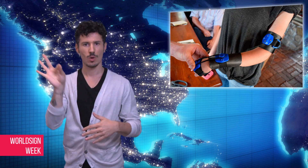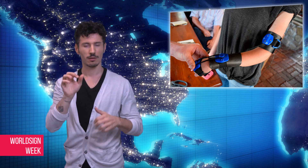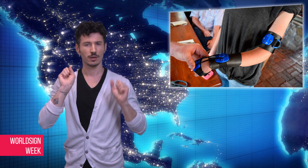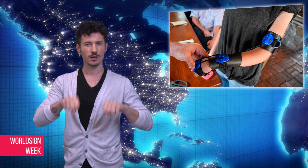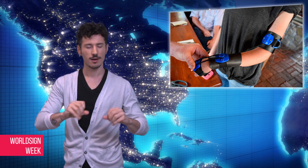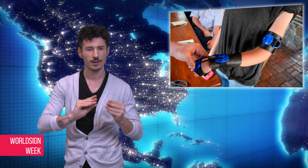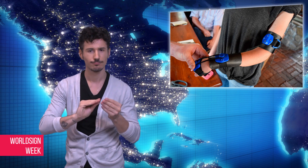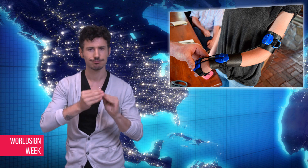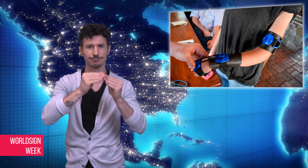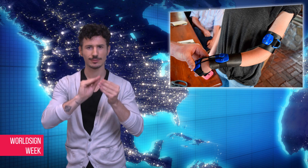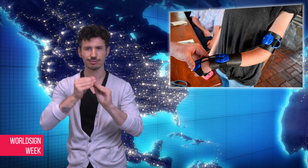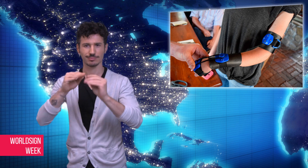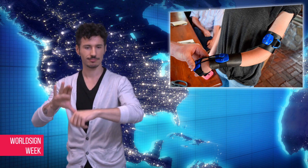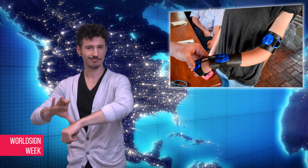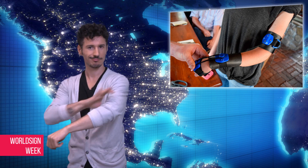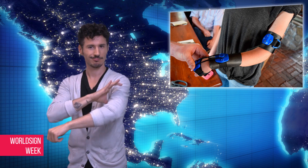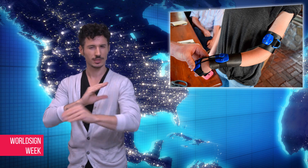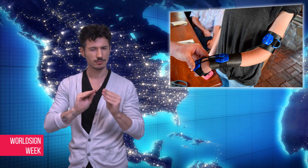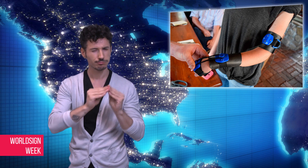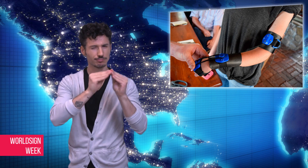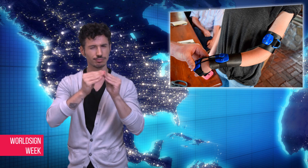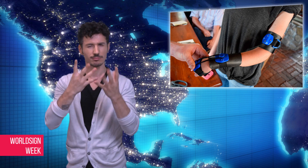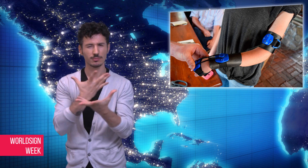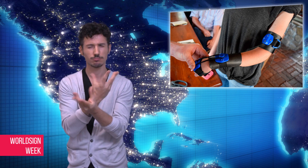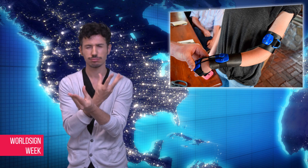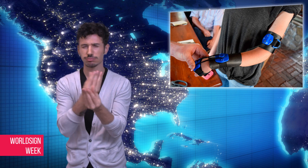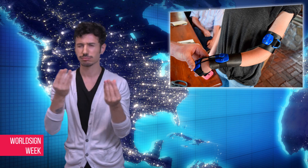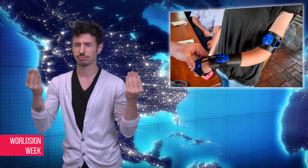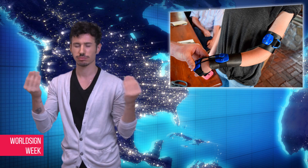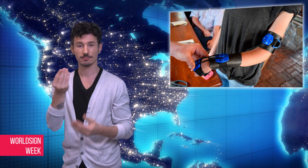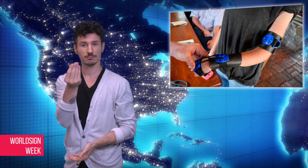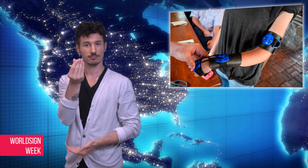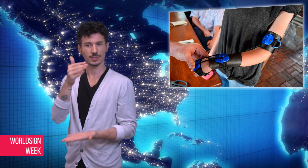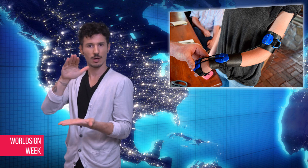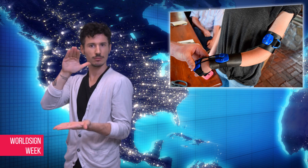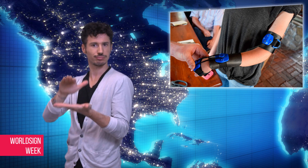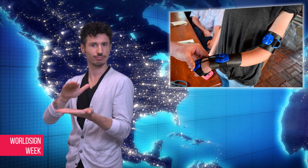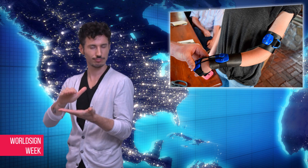have potential to allow anyone to manufacture